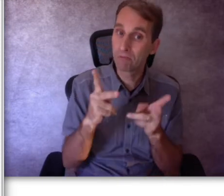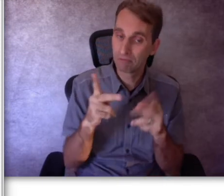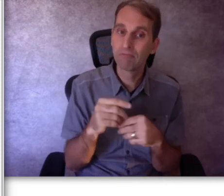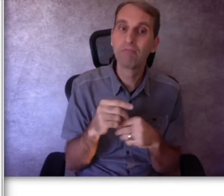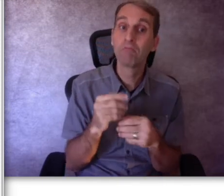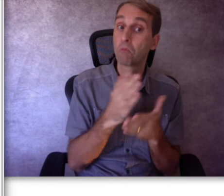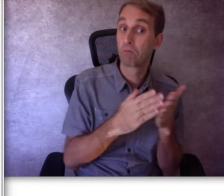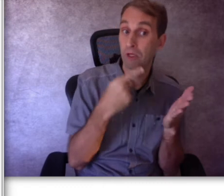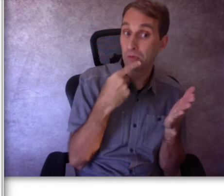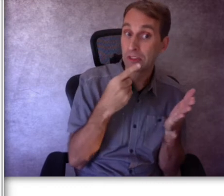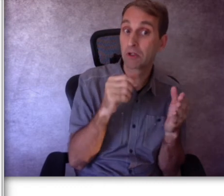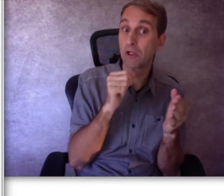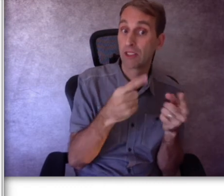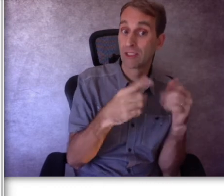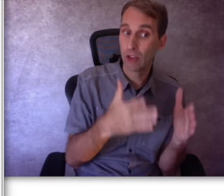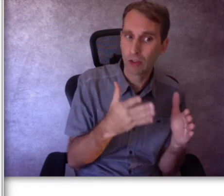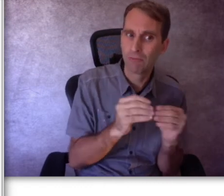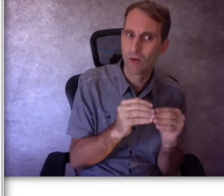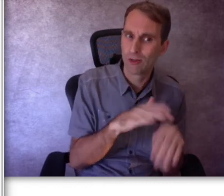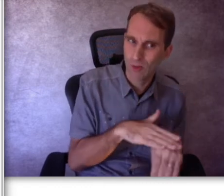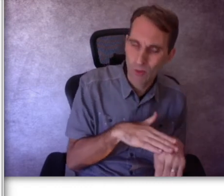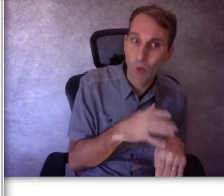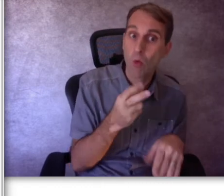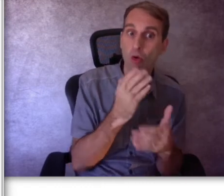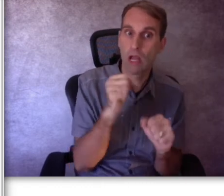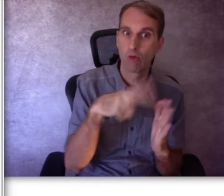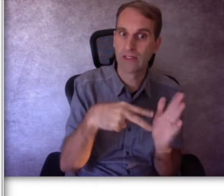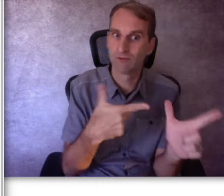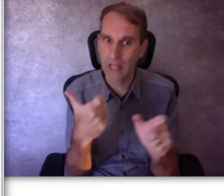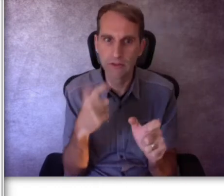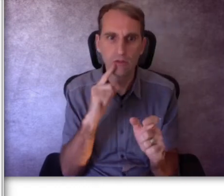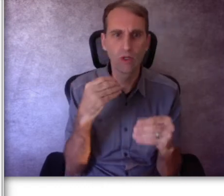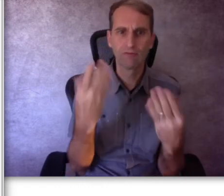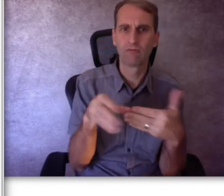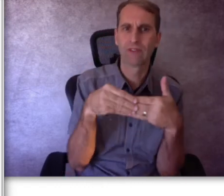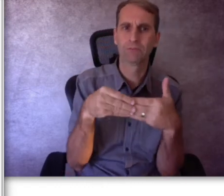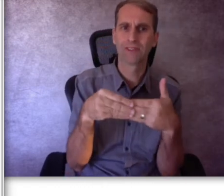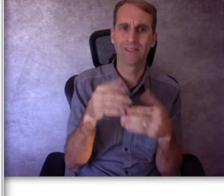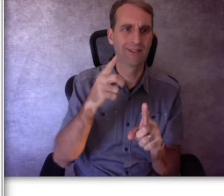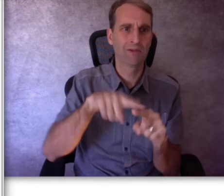Some new signers might want to watch videos at a slower speed, or can read fast.